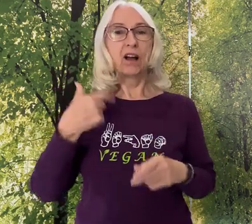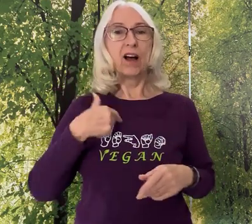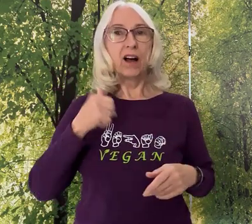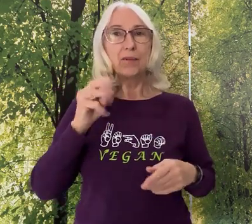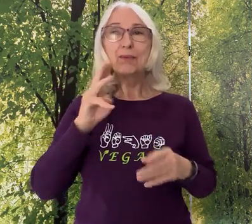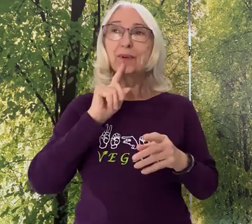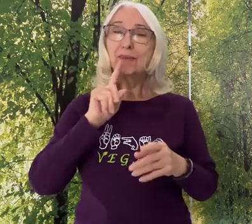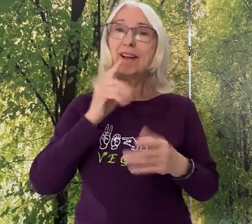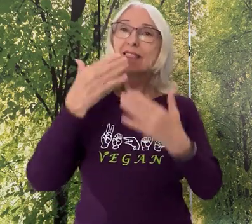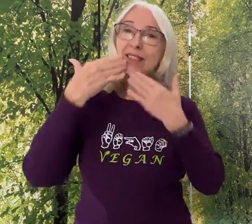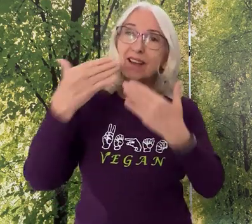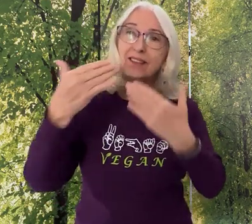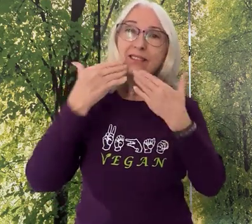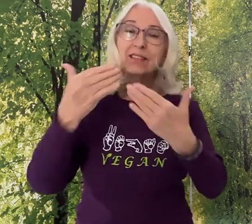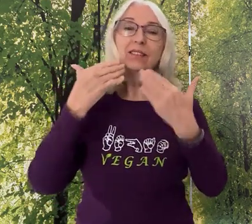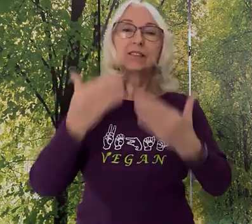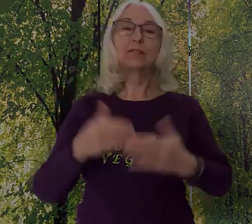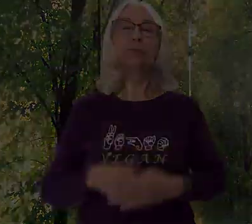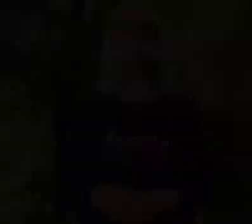I am very thankful!